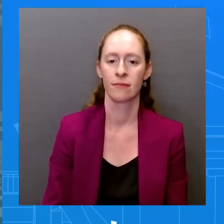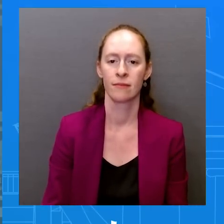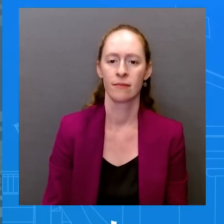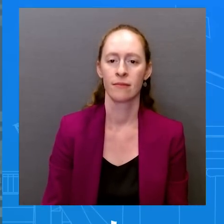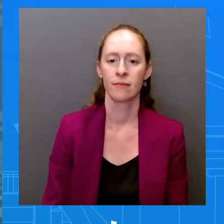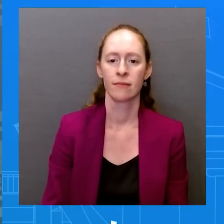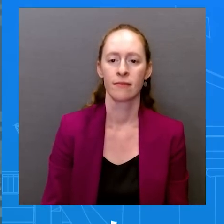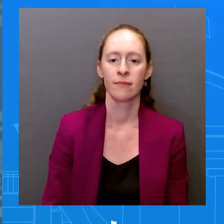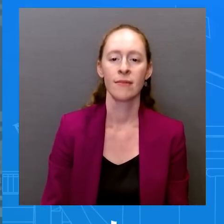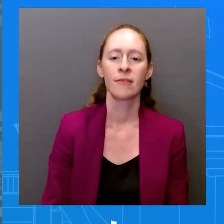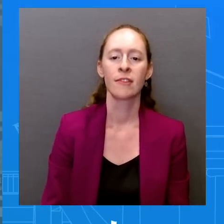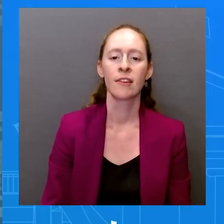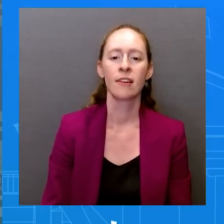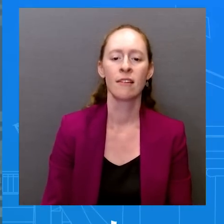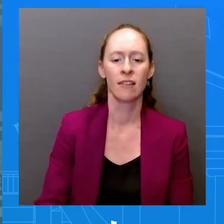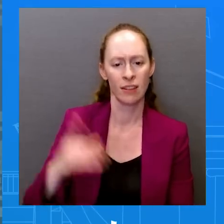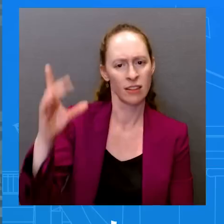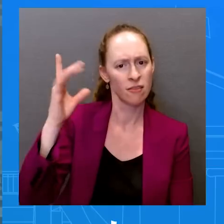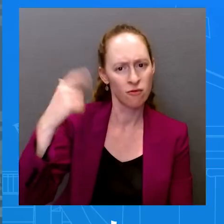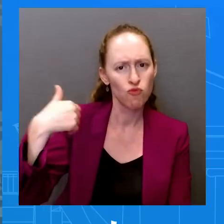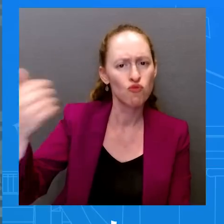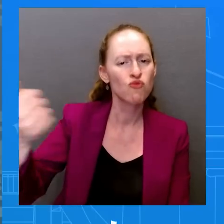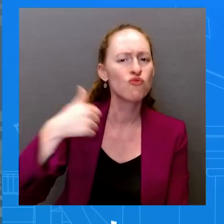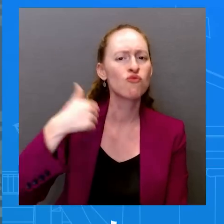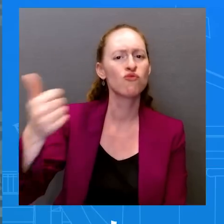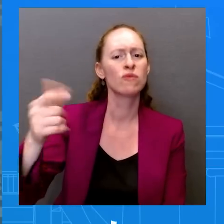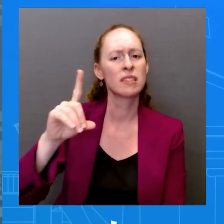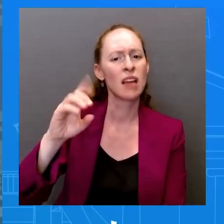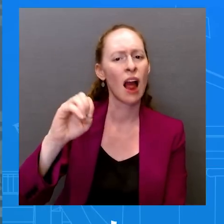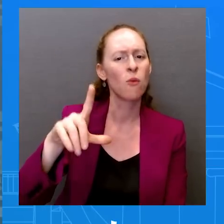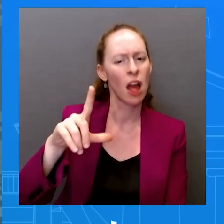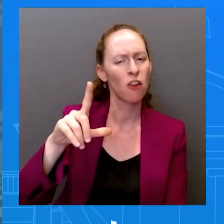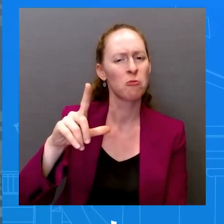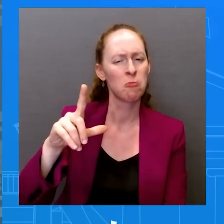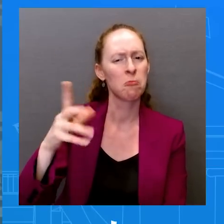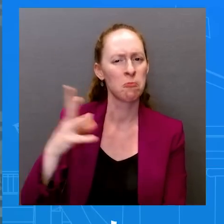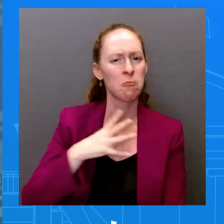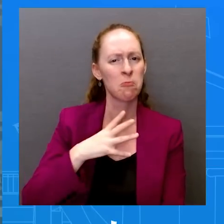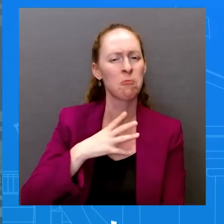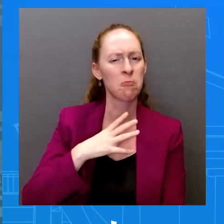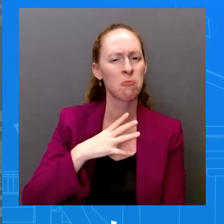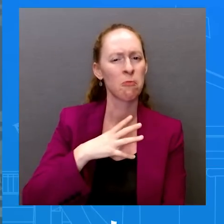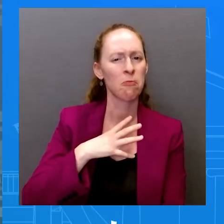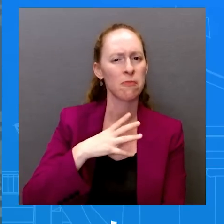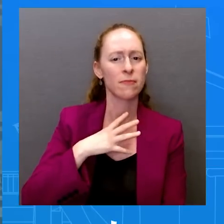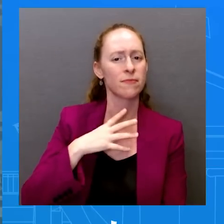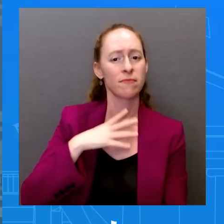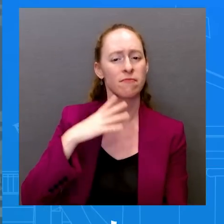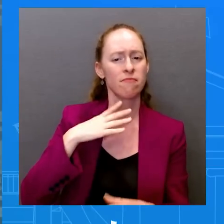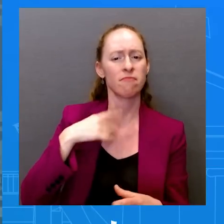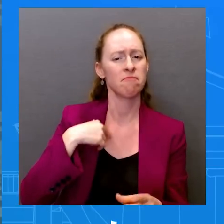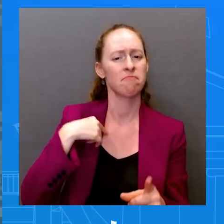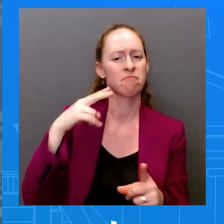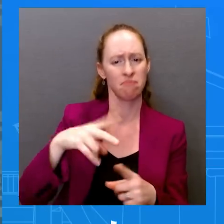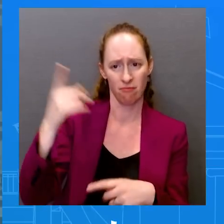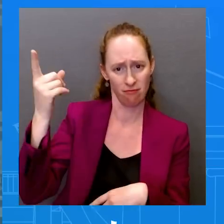Look, the way we see that is the President could be President anywhere. He can -- he can work from the Residence.